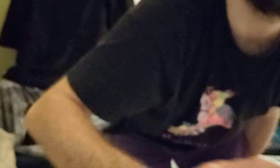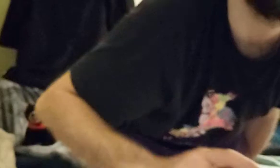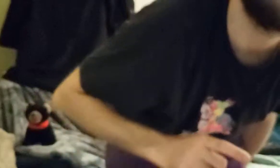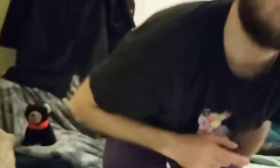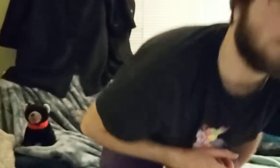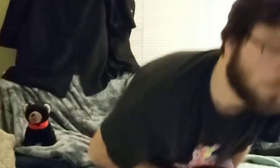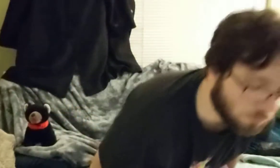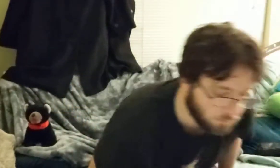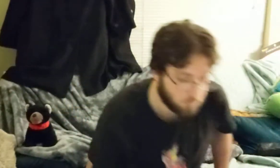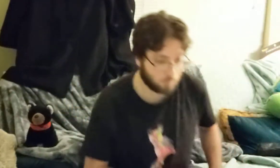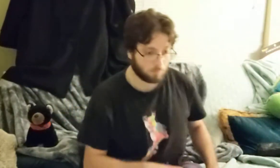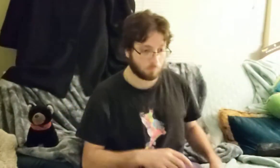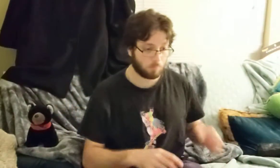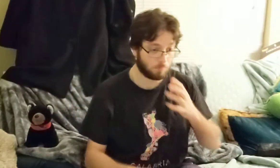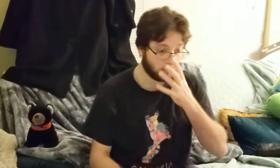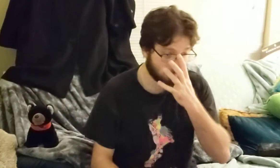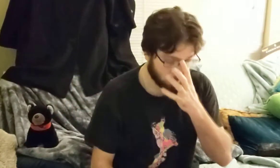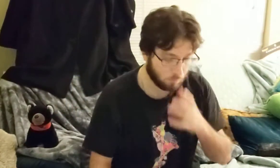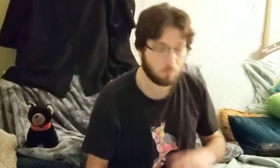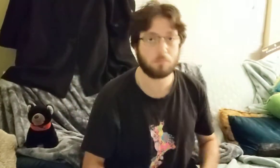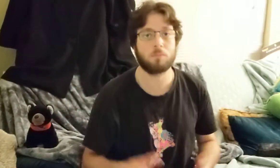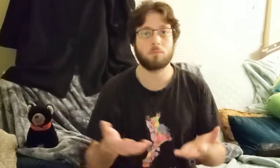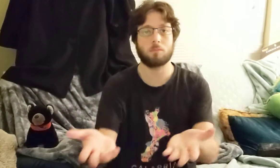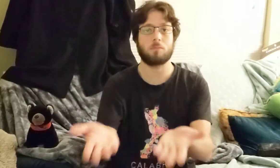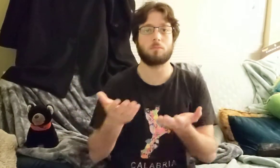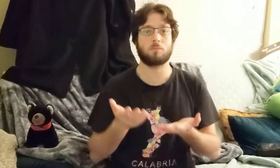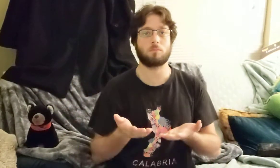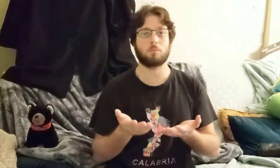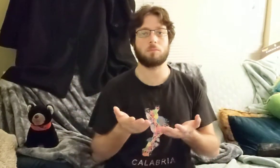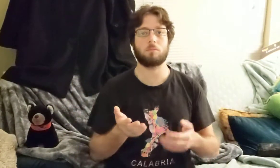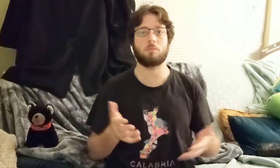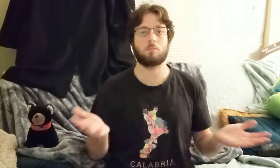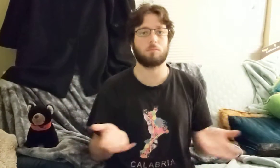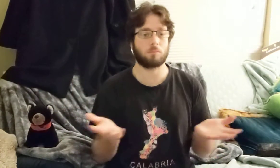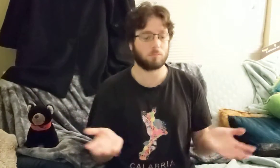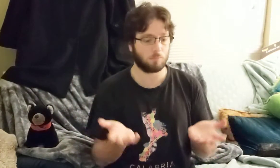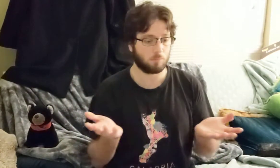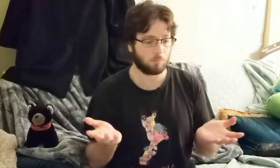This is an English Gloss of ASL, it is not broken English... It's badly signed ASL.